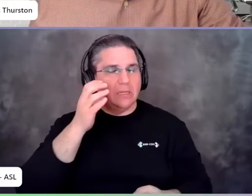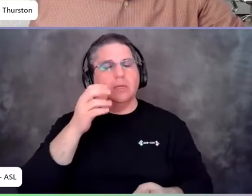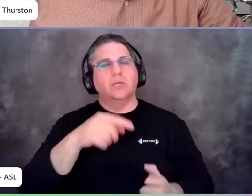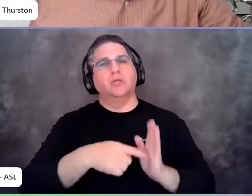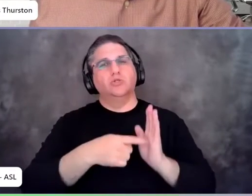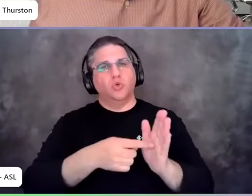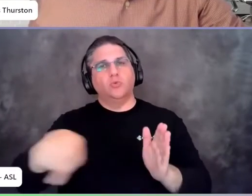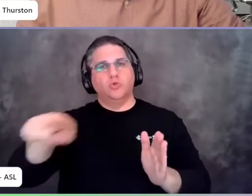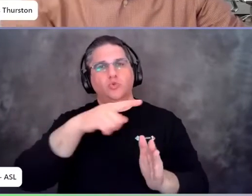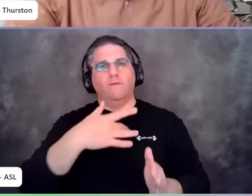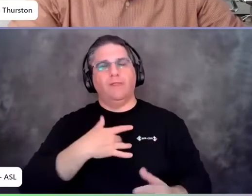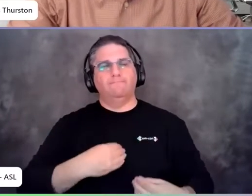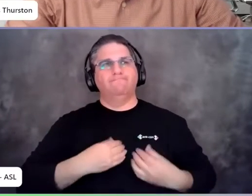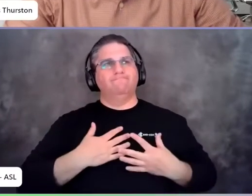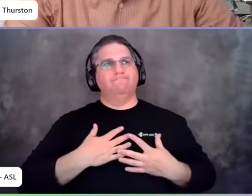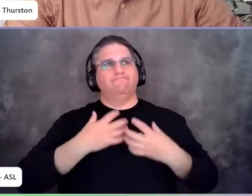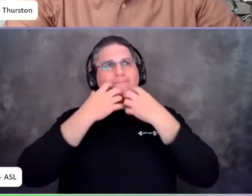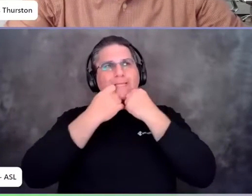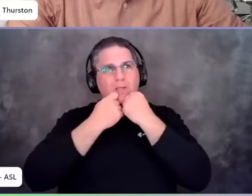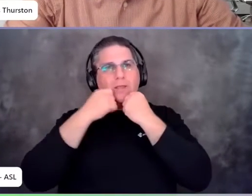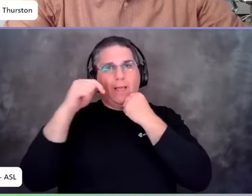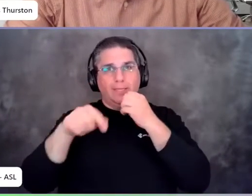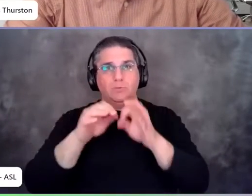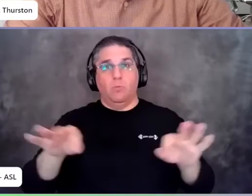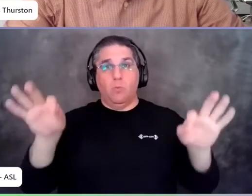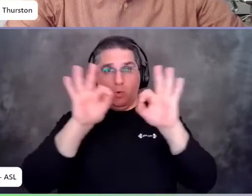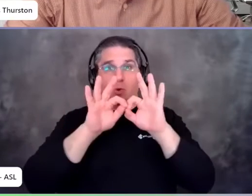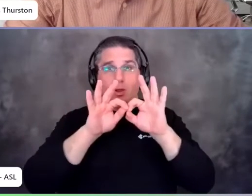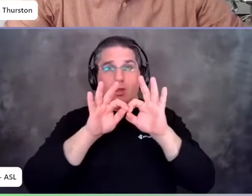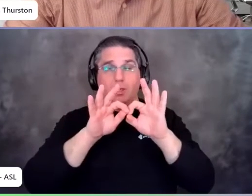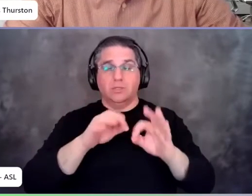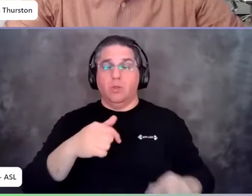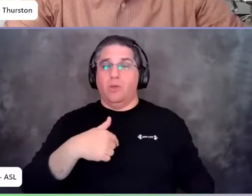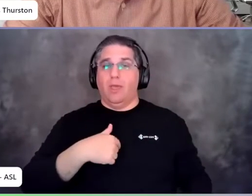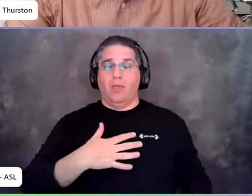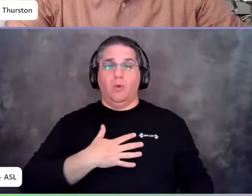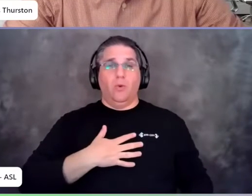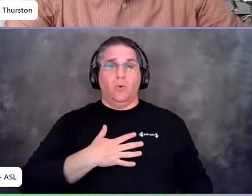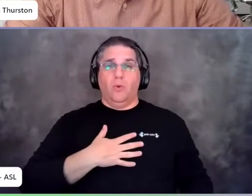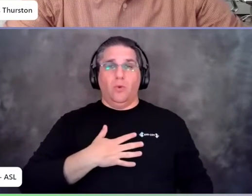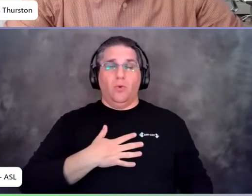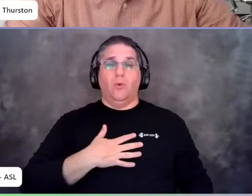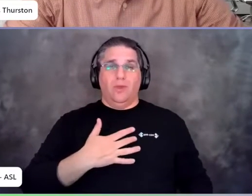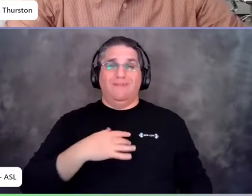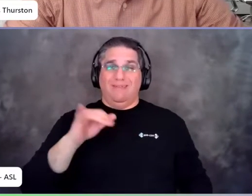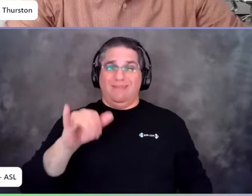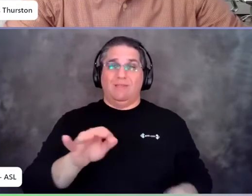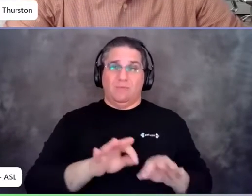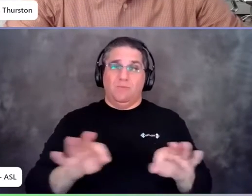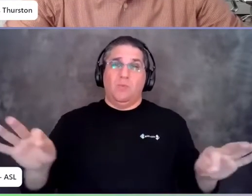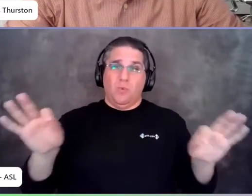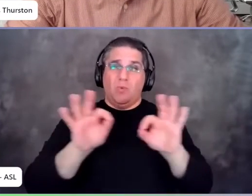want to thank everyone for joining us today. The fact that you tuned in to hear this discussion it shows that you